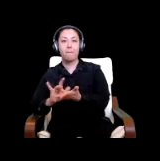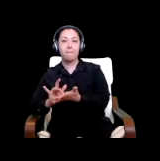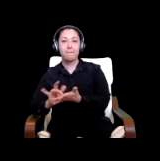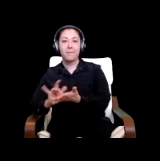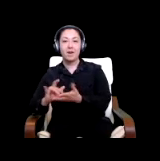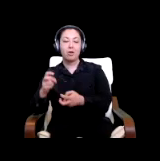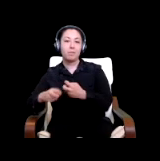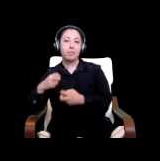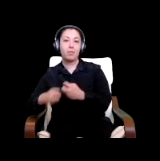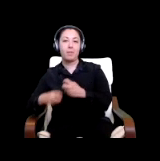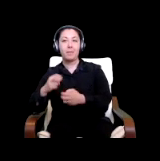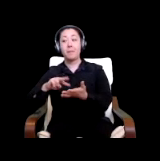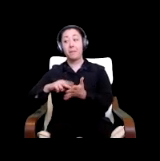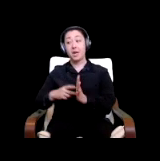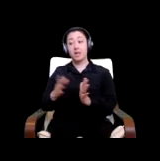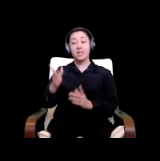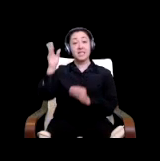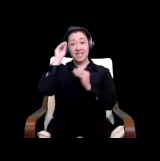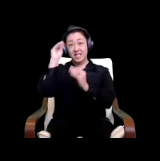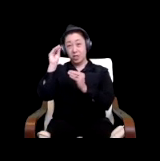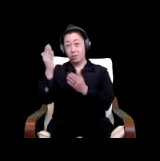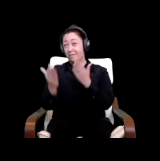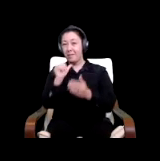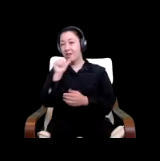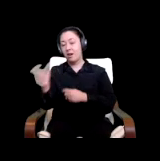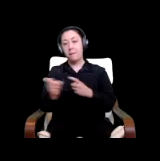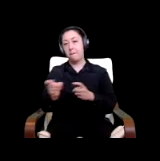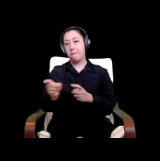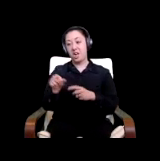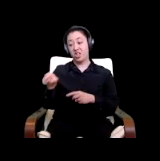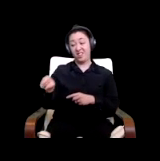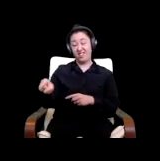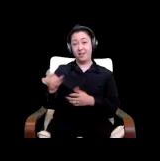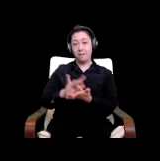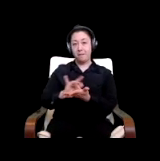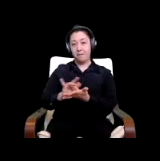the medical concerns, it's really important for them to be aware of the different concerns and